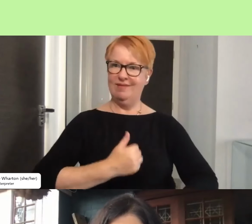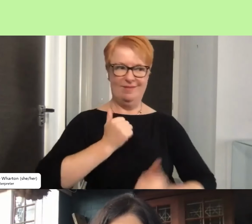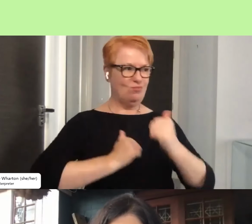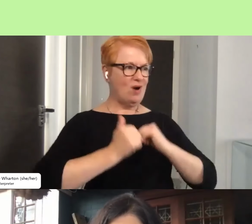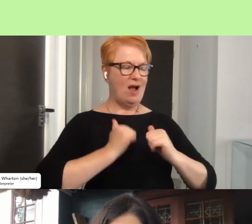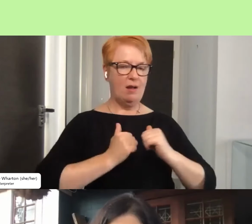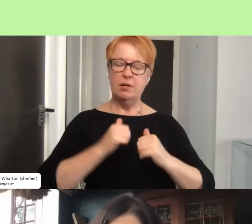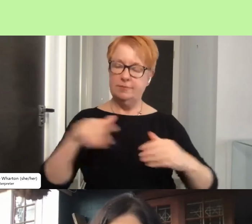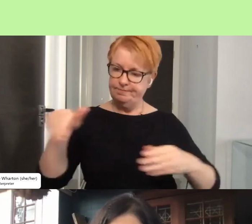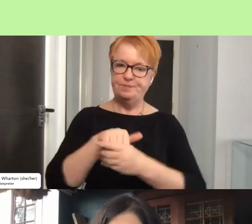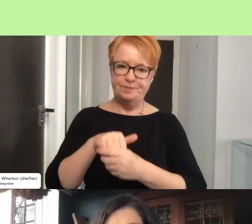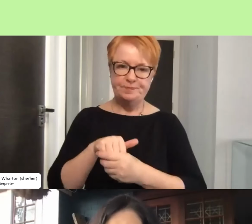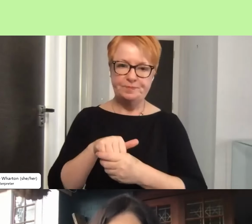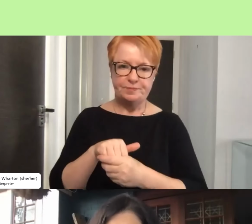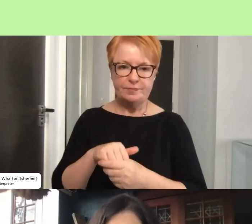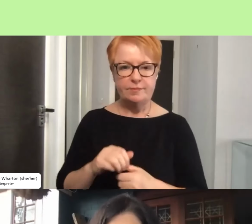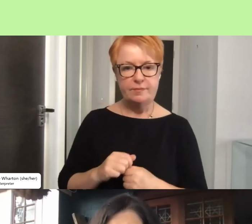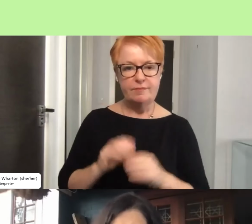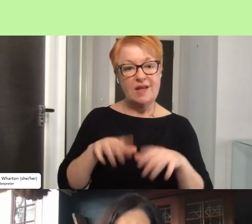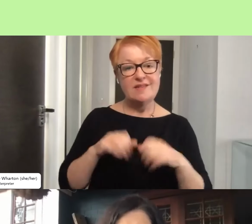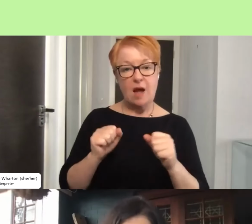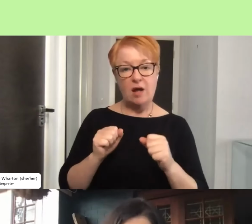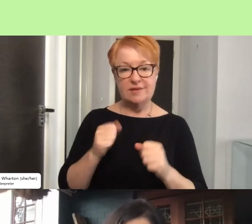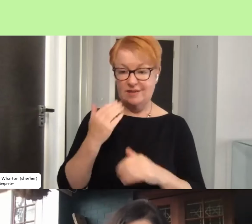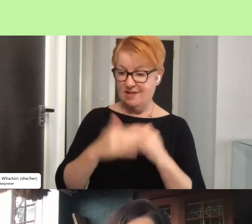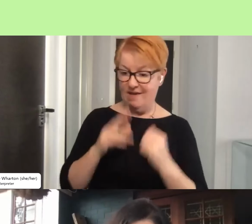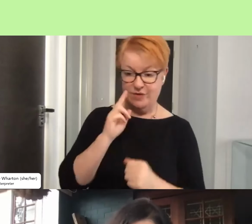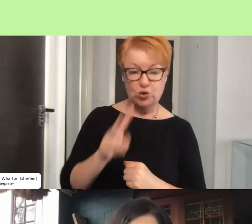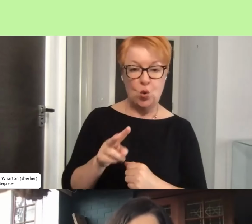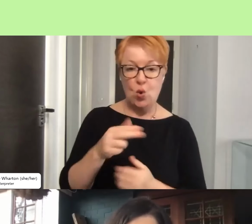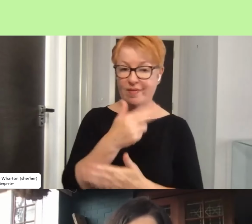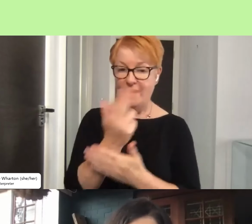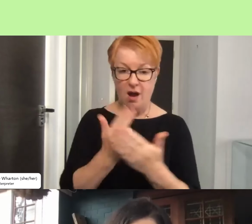the artist when we started so I turned in organisation inside out, created an artistic